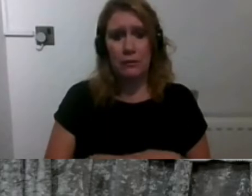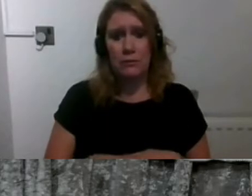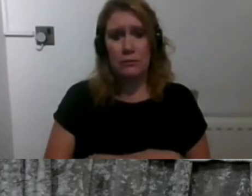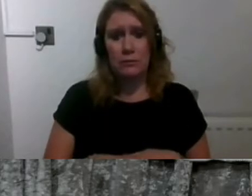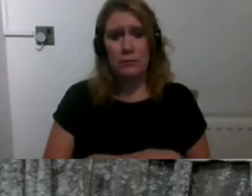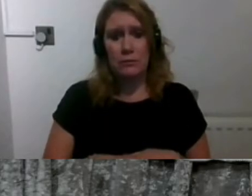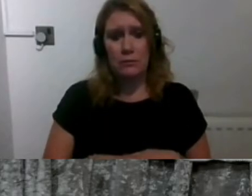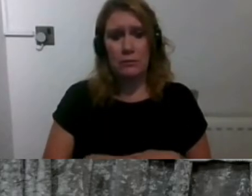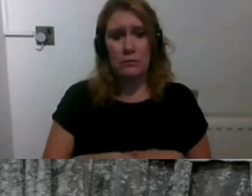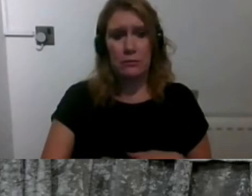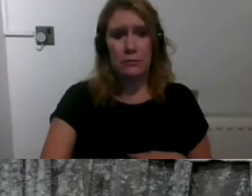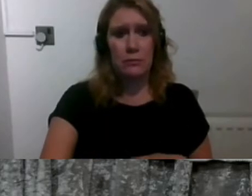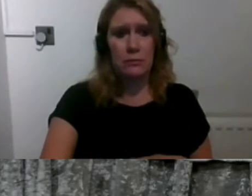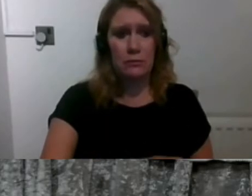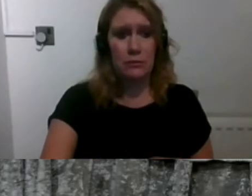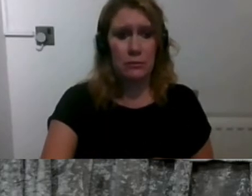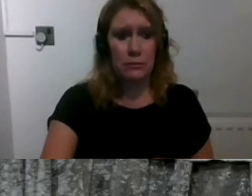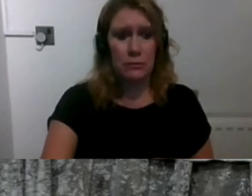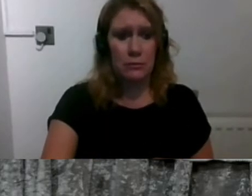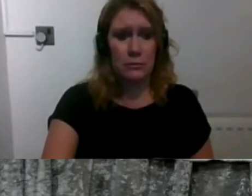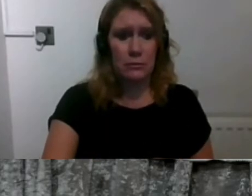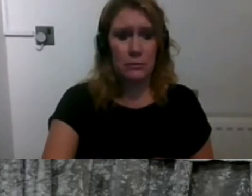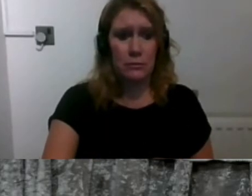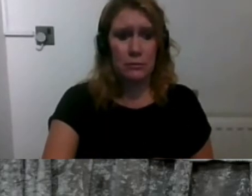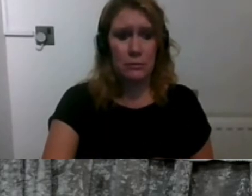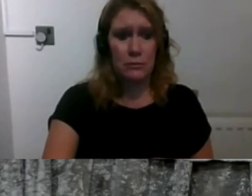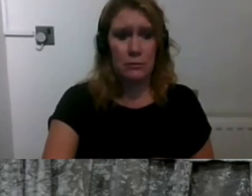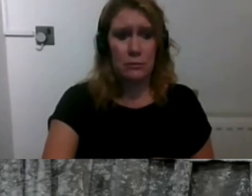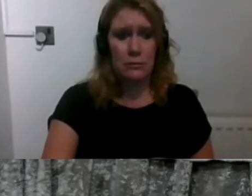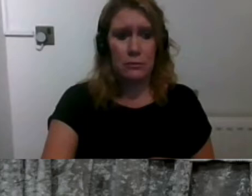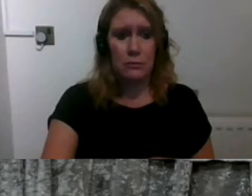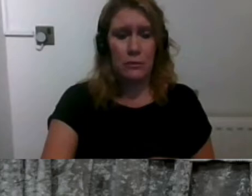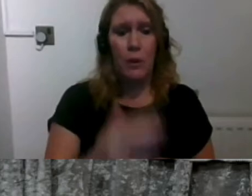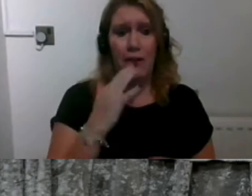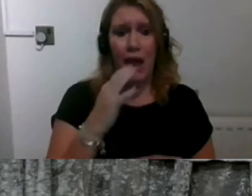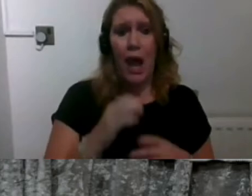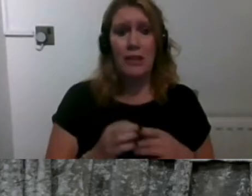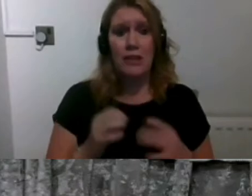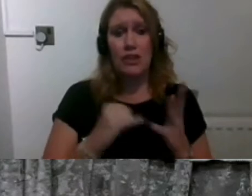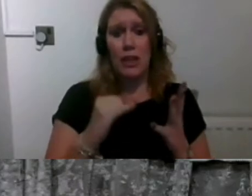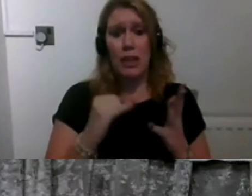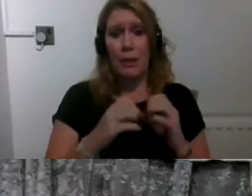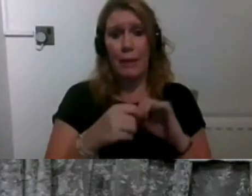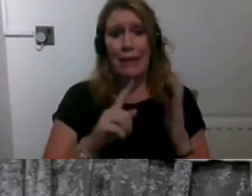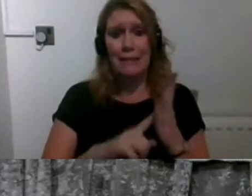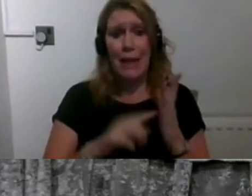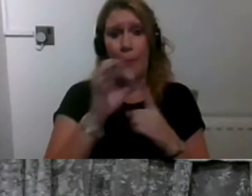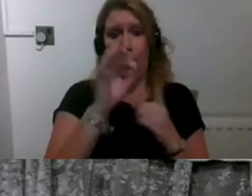interpreter tonight, obviously, what I have asked Sahera to do is a BSL poem.